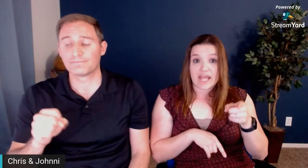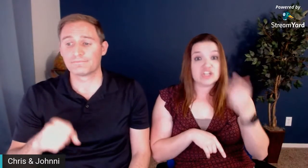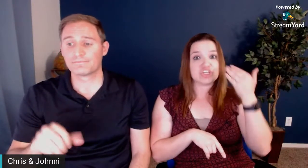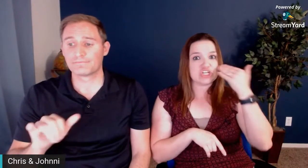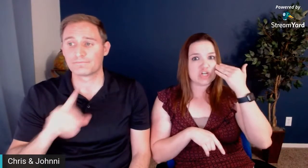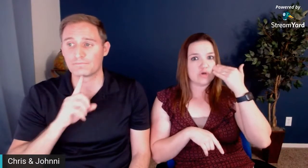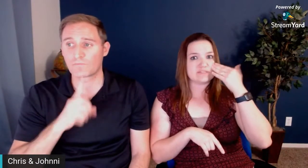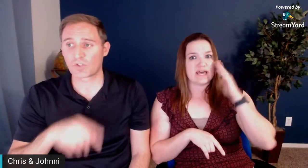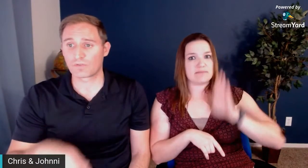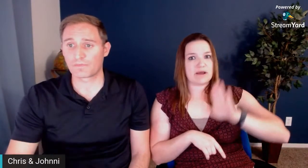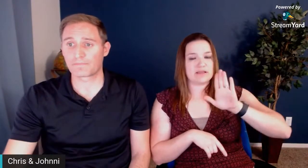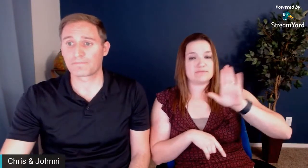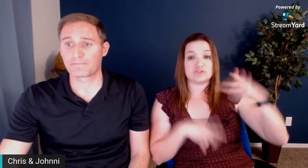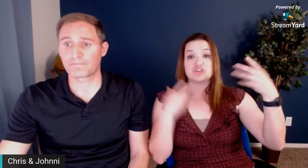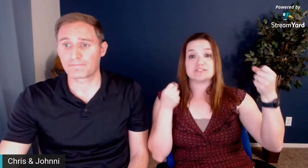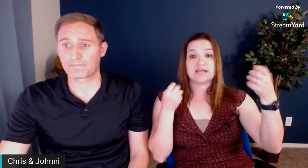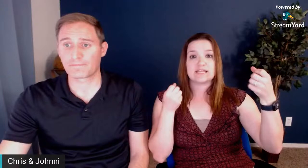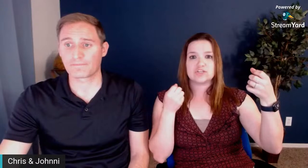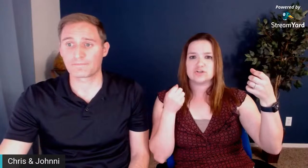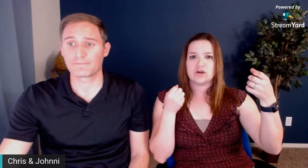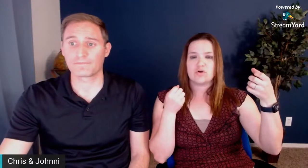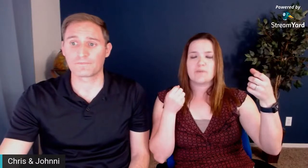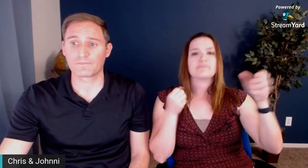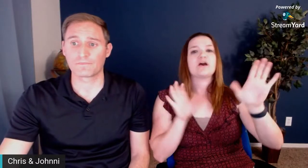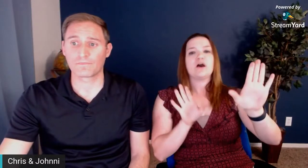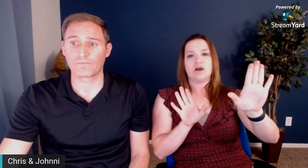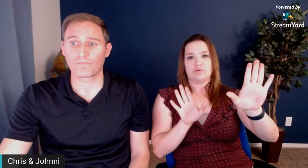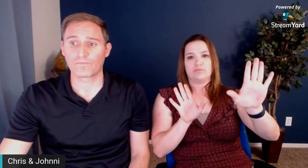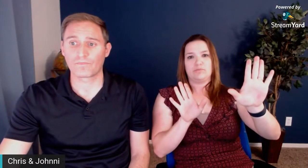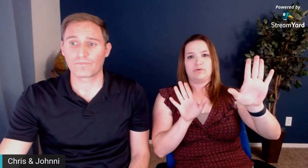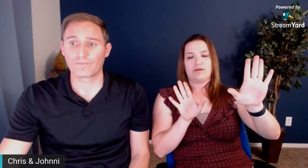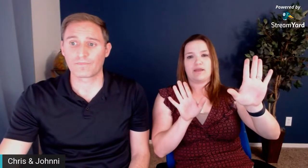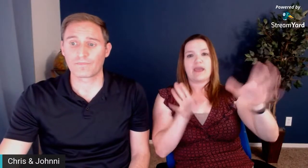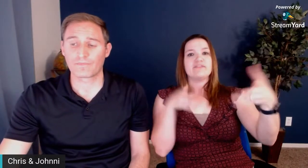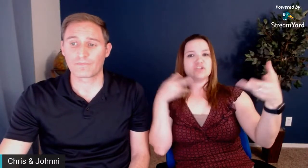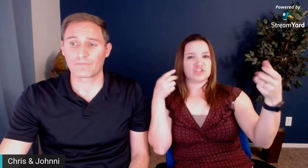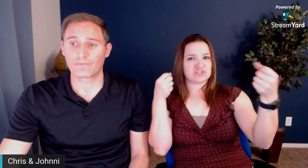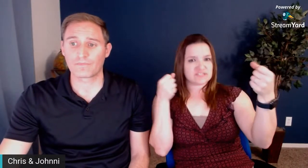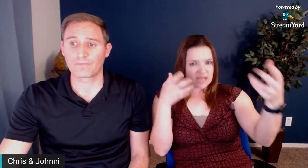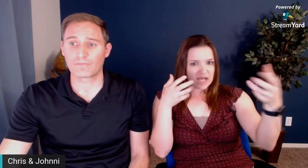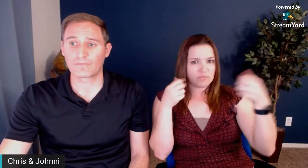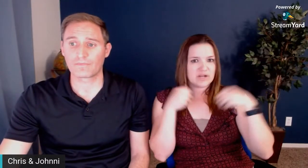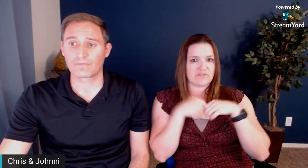and she knows that about him so she'll sign it she'll go up and then she'll sign whatever